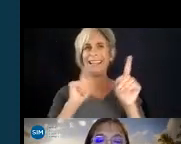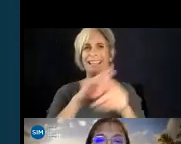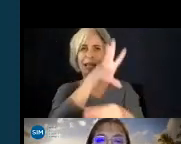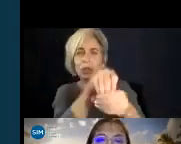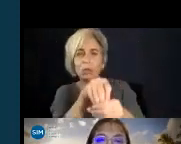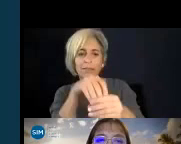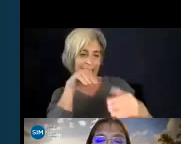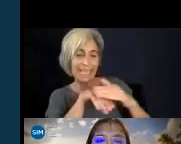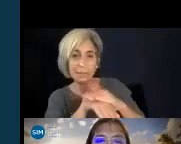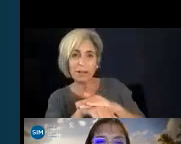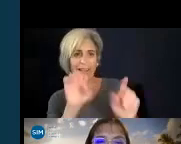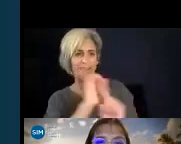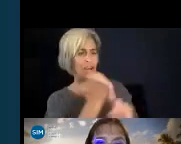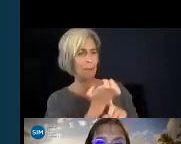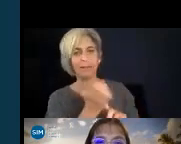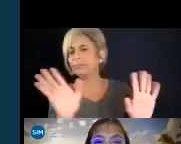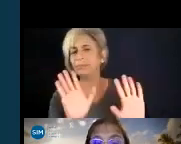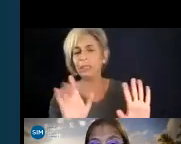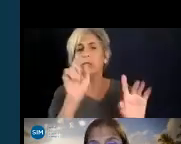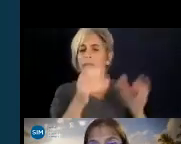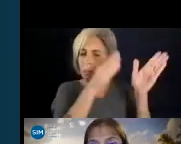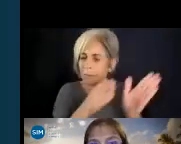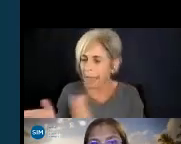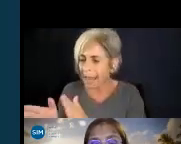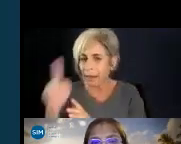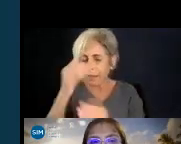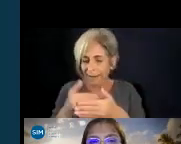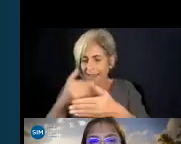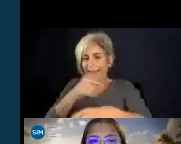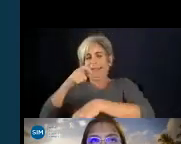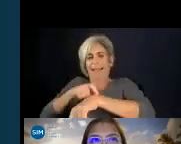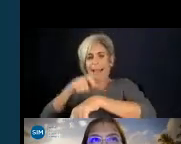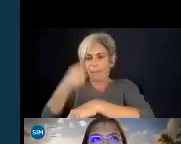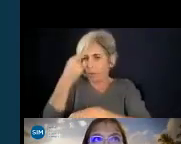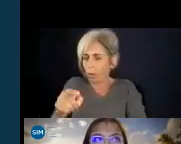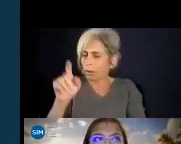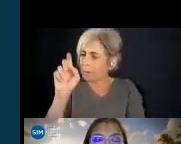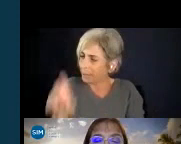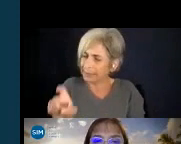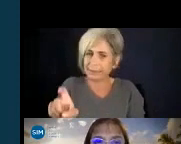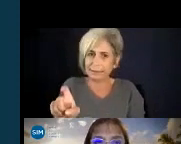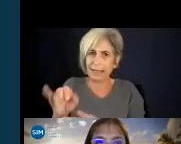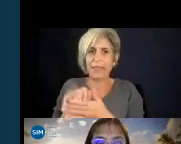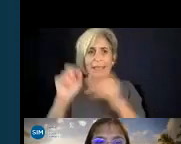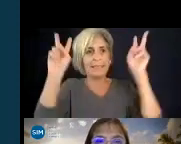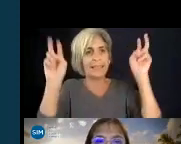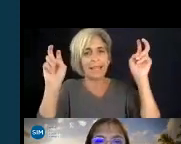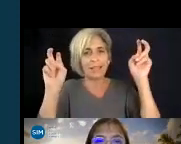It's something that we have to plan for. You have to think ahead and that's where our title for today came from.